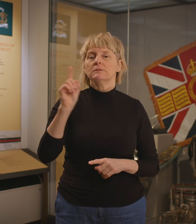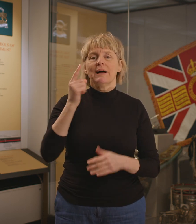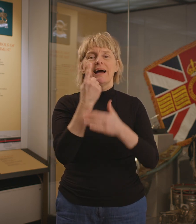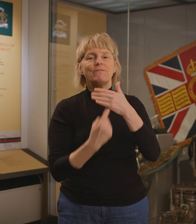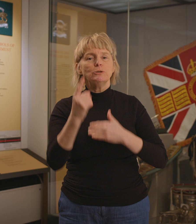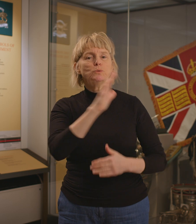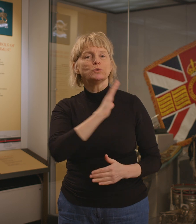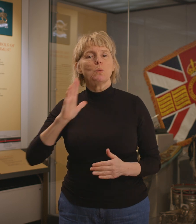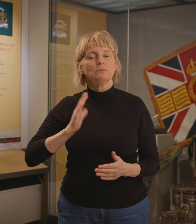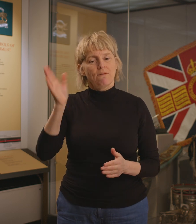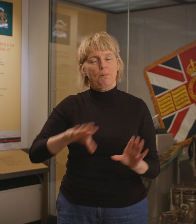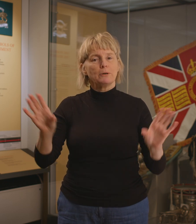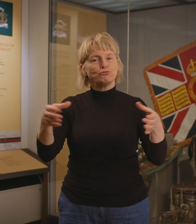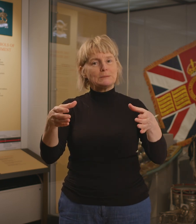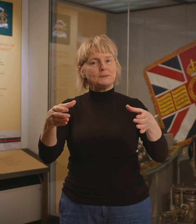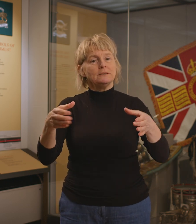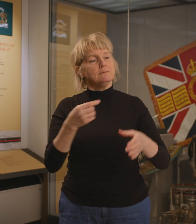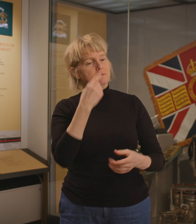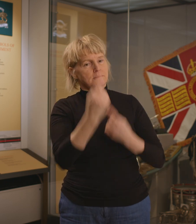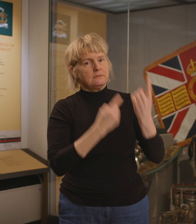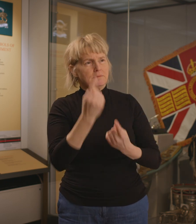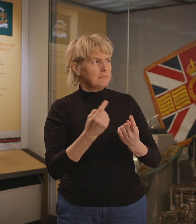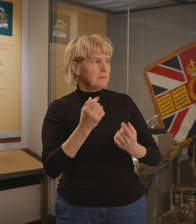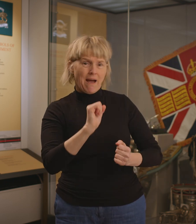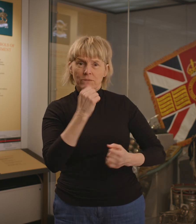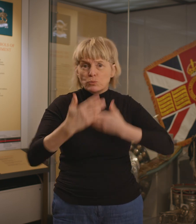including those who were awarded a Victoria Cross.